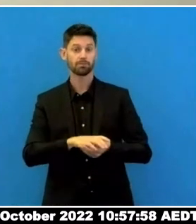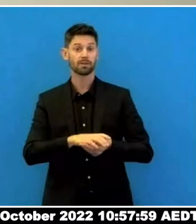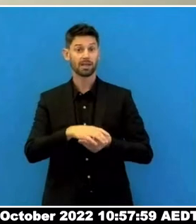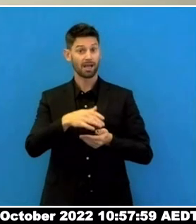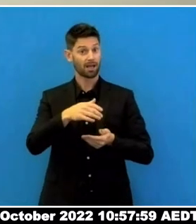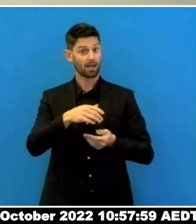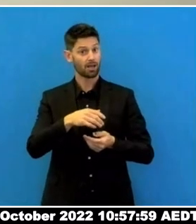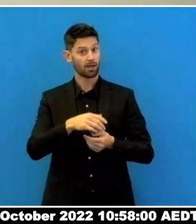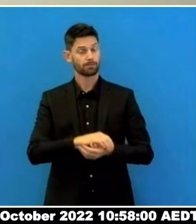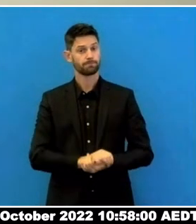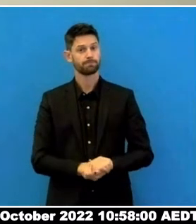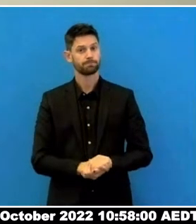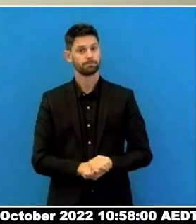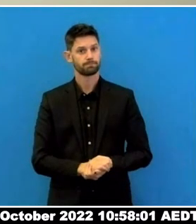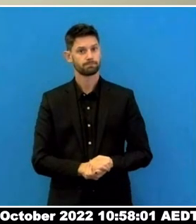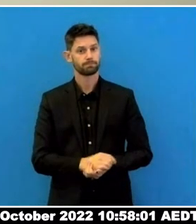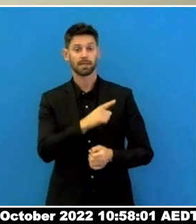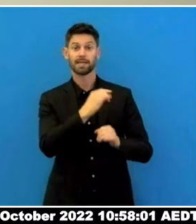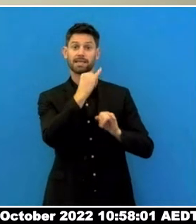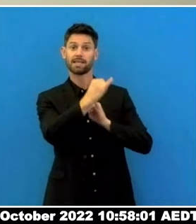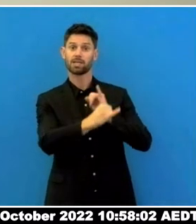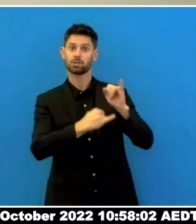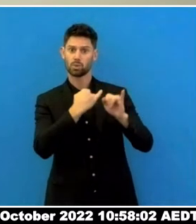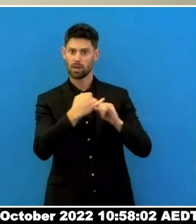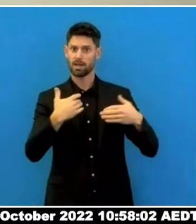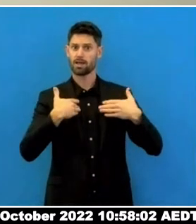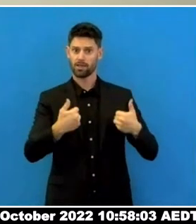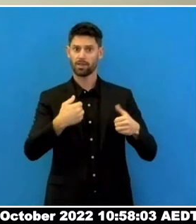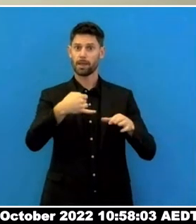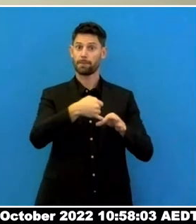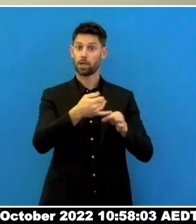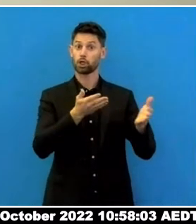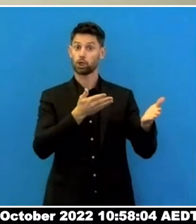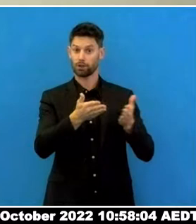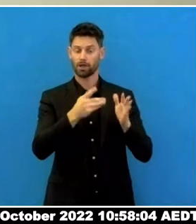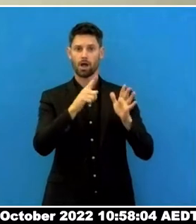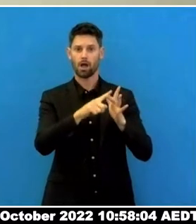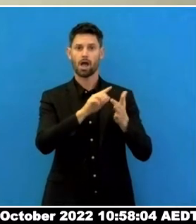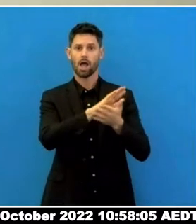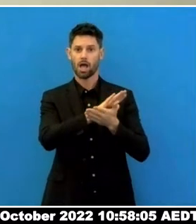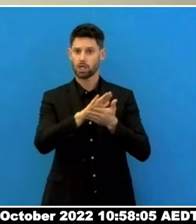from the International Health and Medical Services, IHMS.